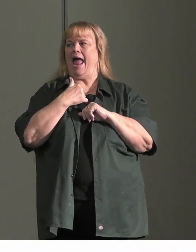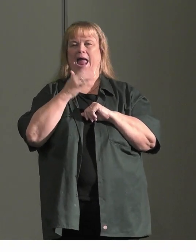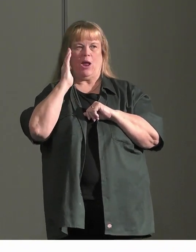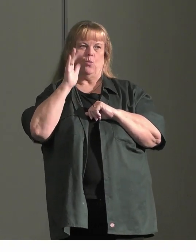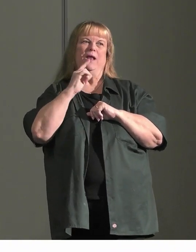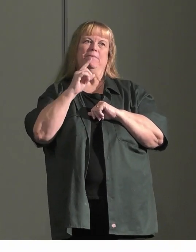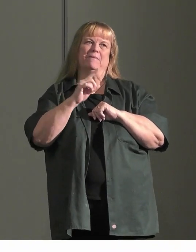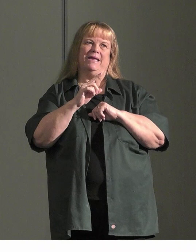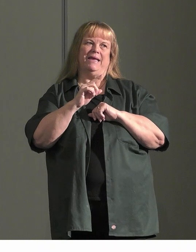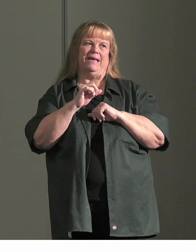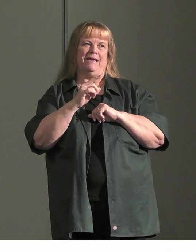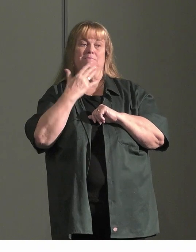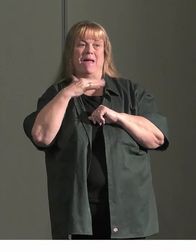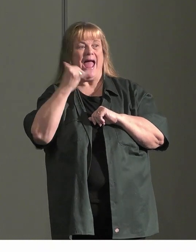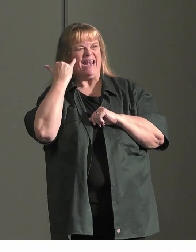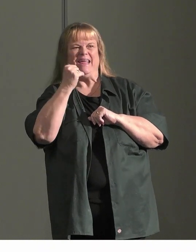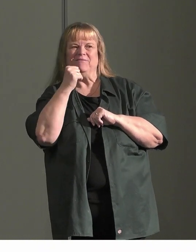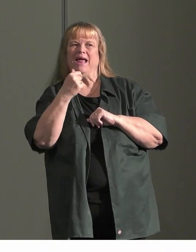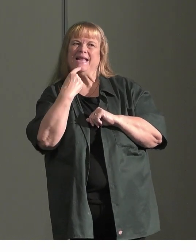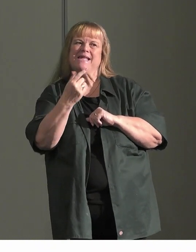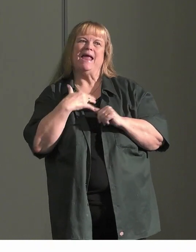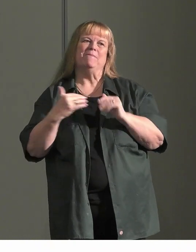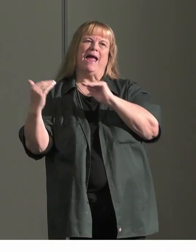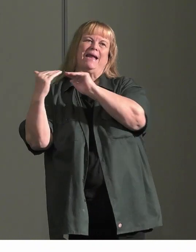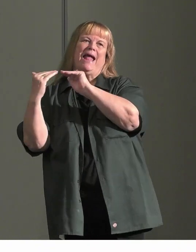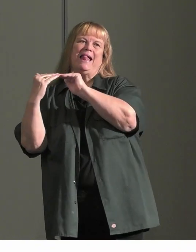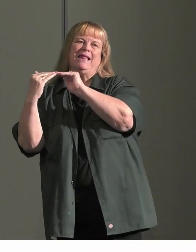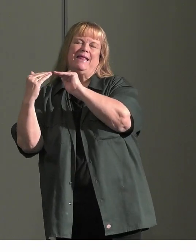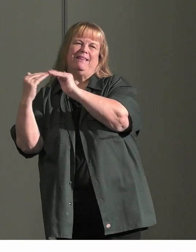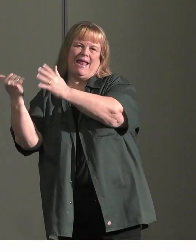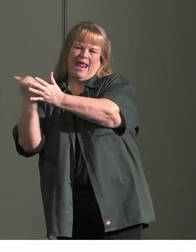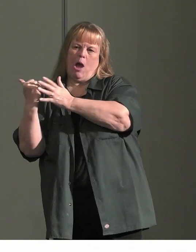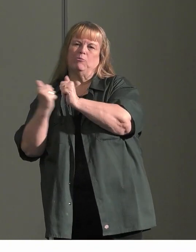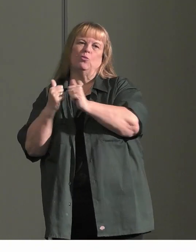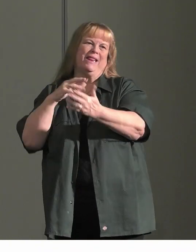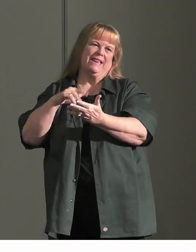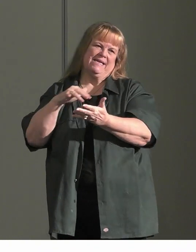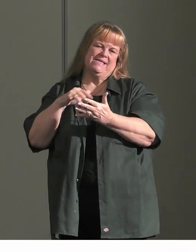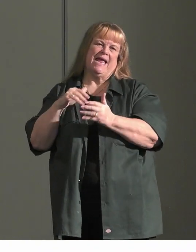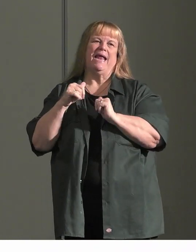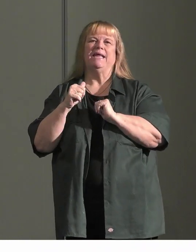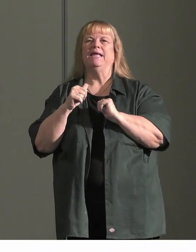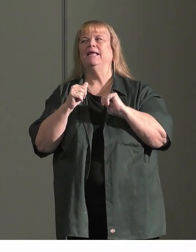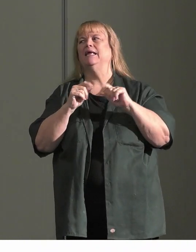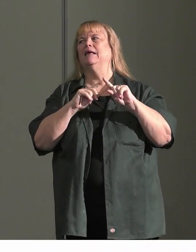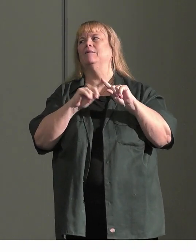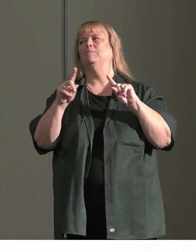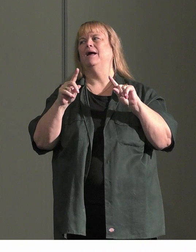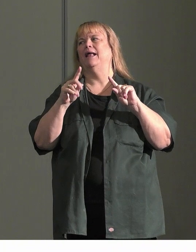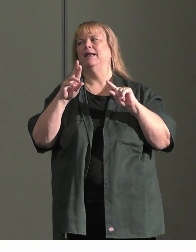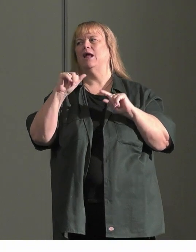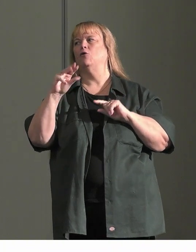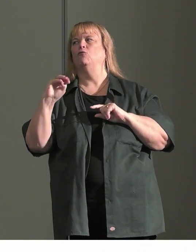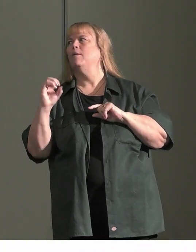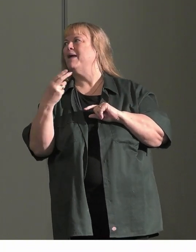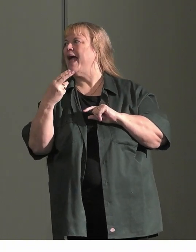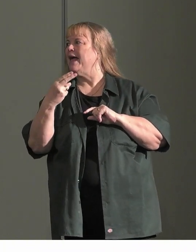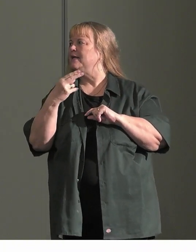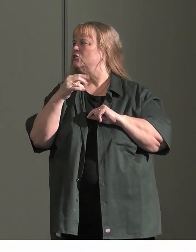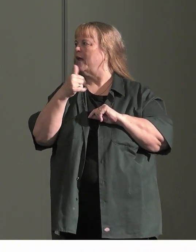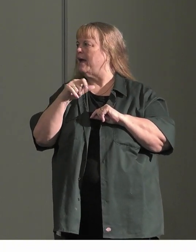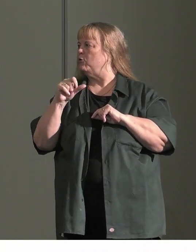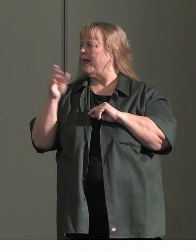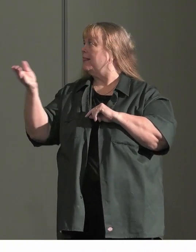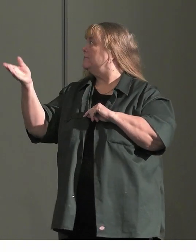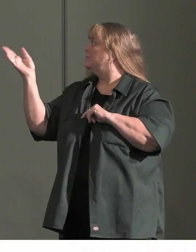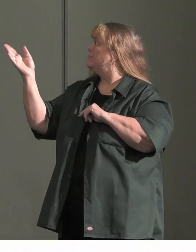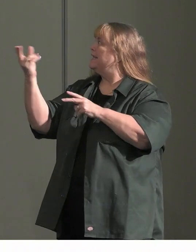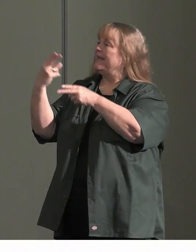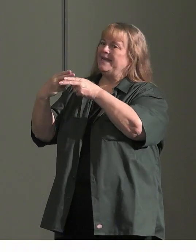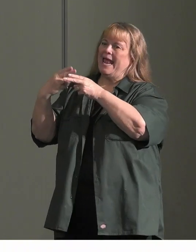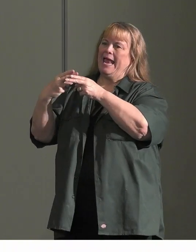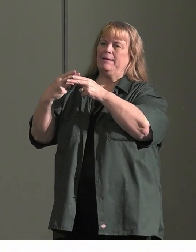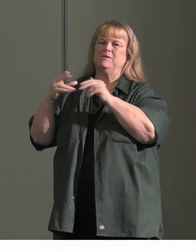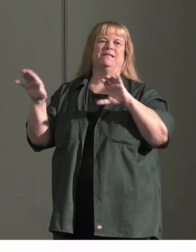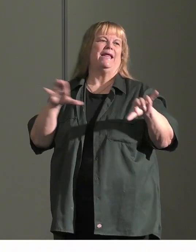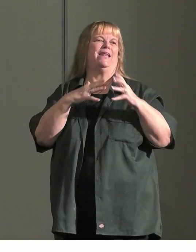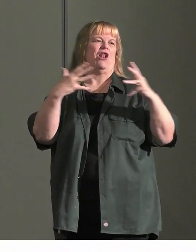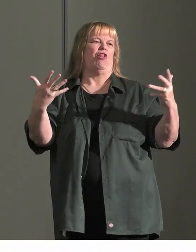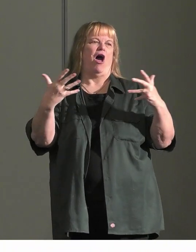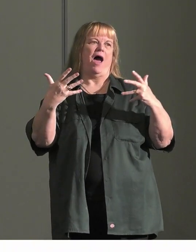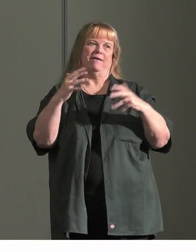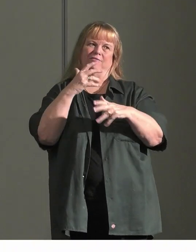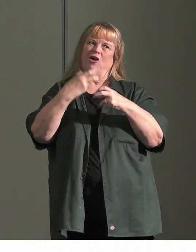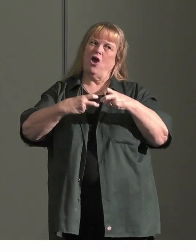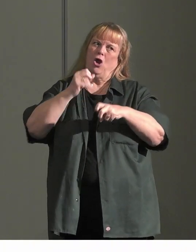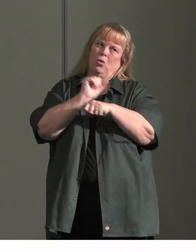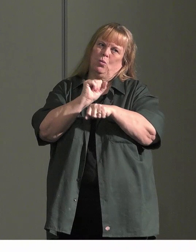remiss if I don't mention my colleagues. Gabriel and Lauren Beck that did the brupt work. I'm